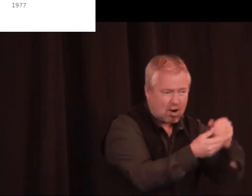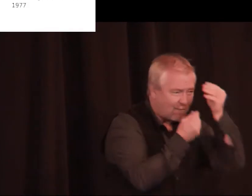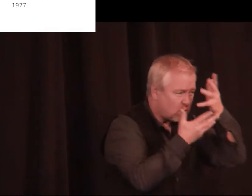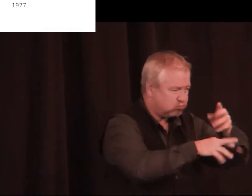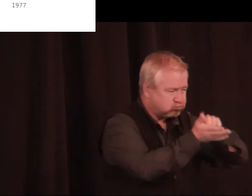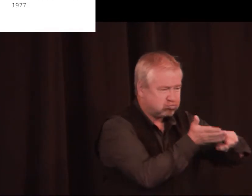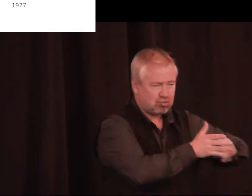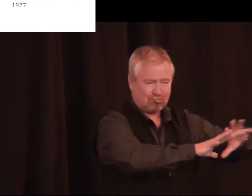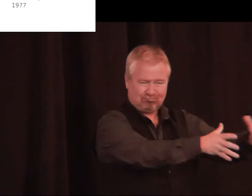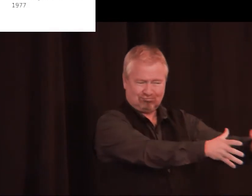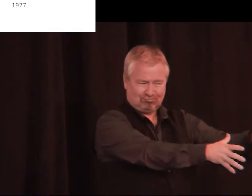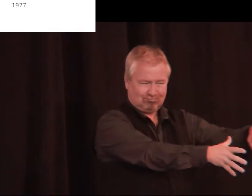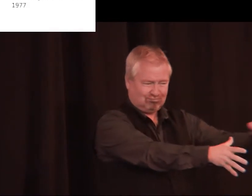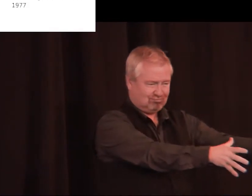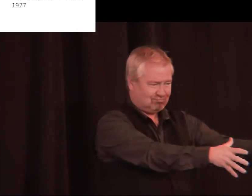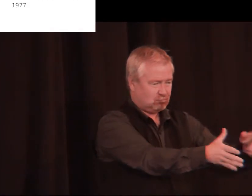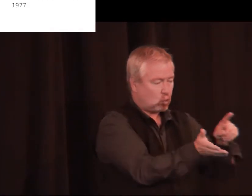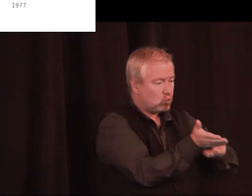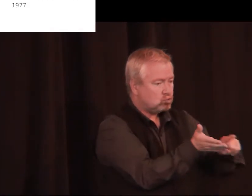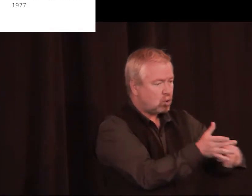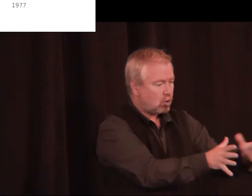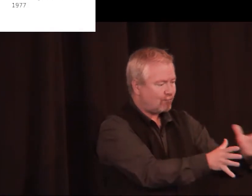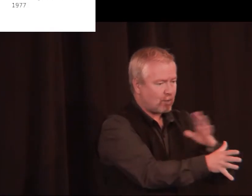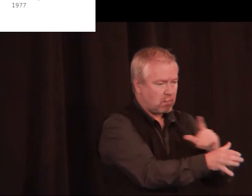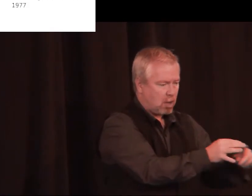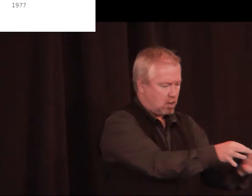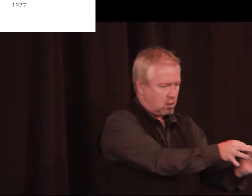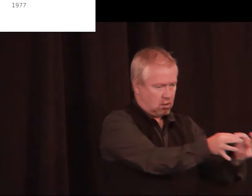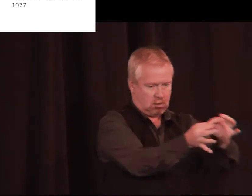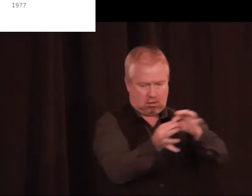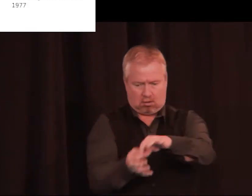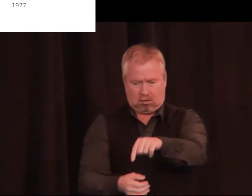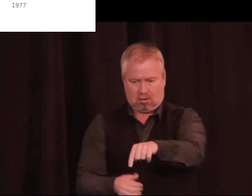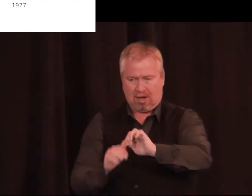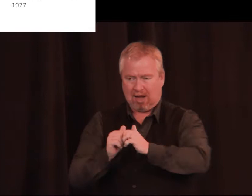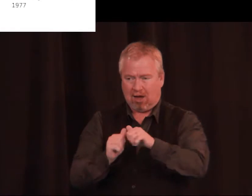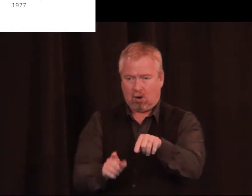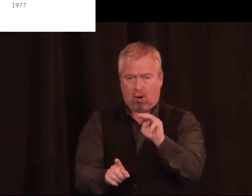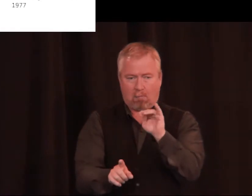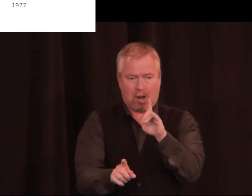but those results may not necessarily apply to these children with mild to moderate hearing loss.